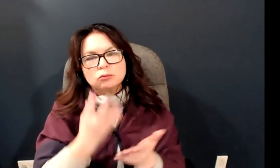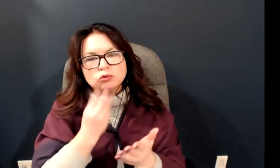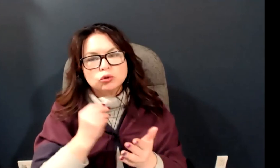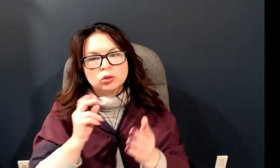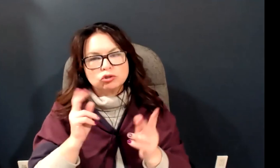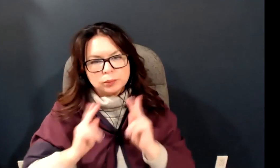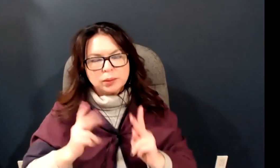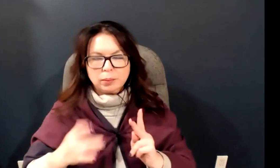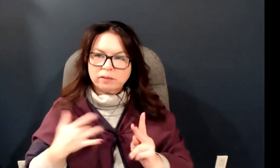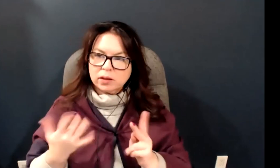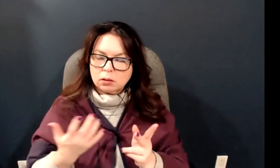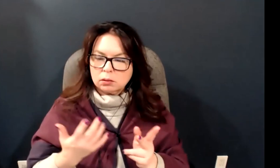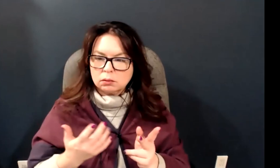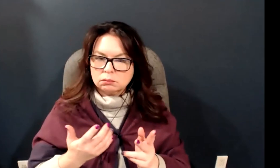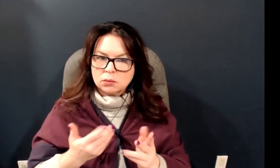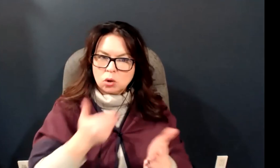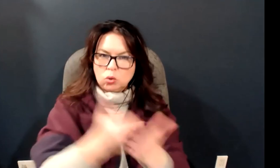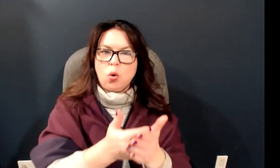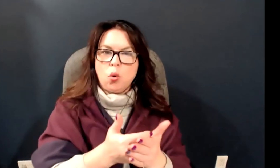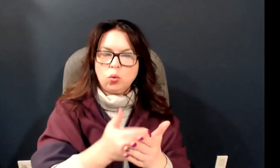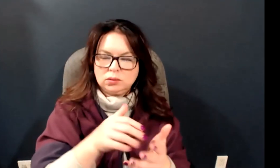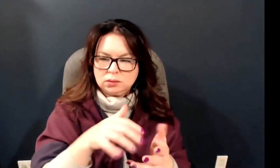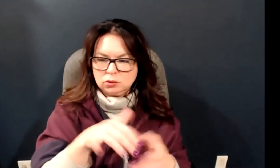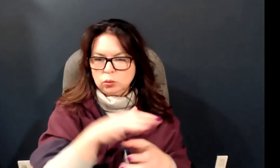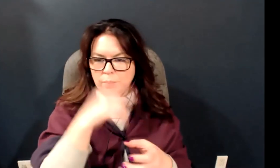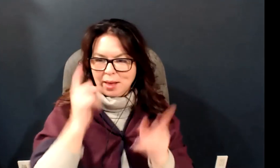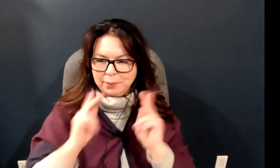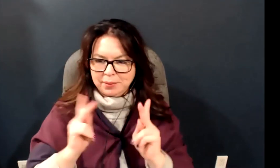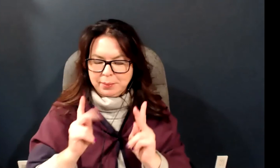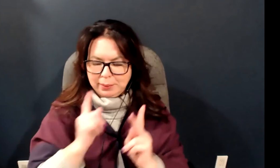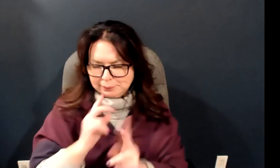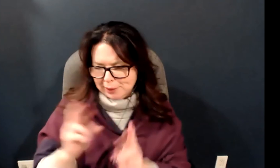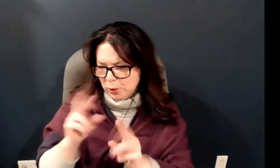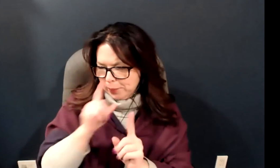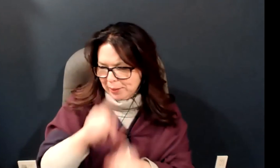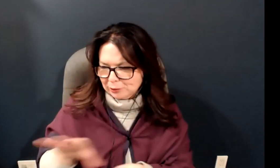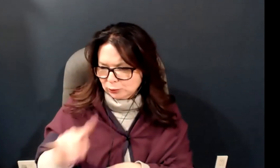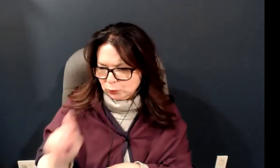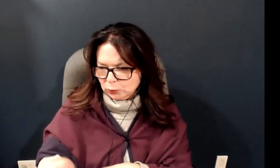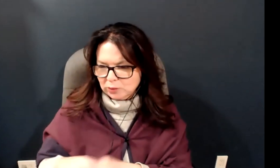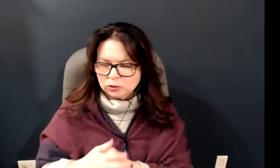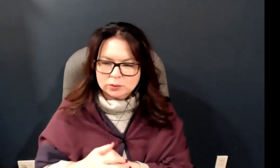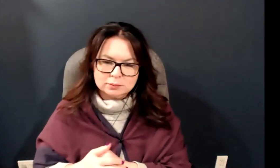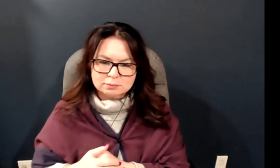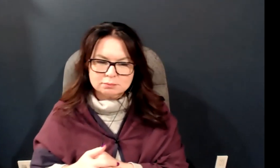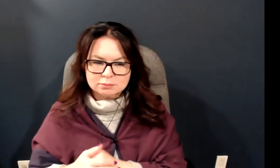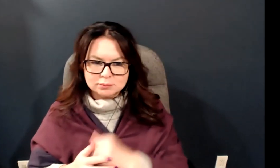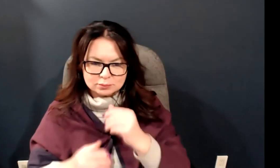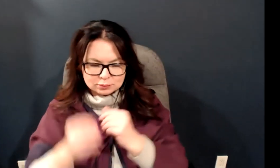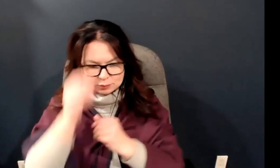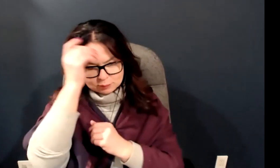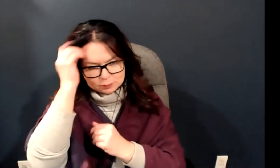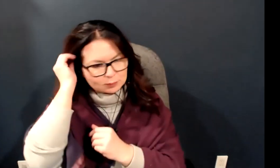Bill in, that was coming to the Congress that year, in 1935. And that there was a great